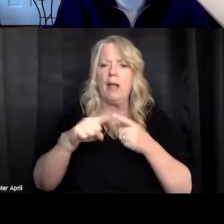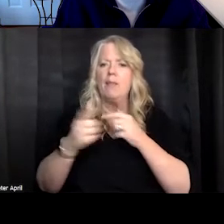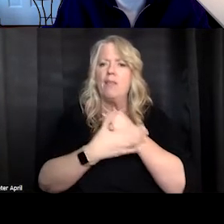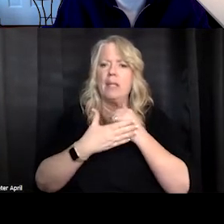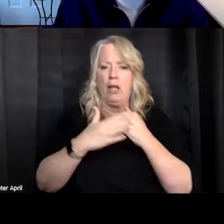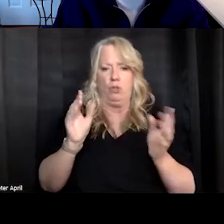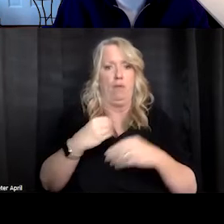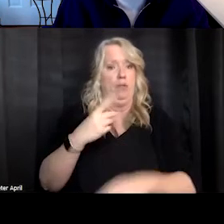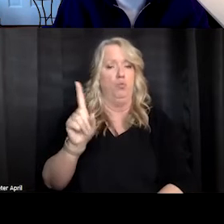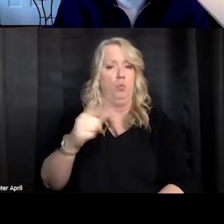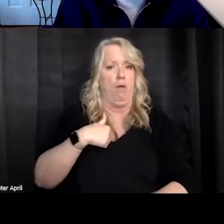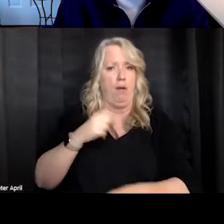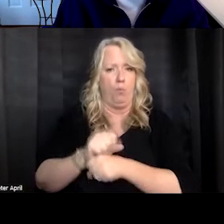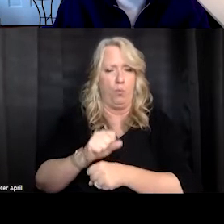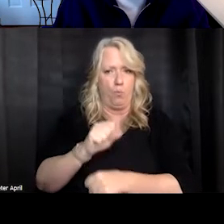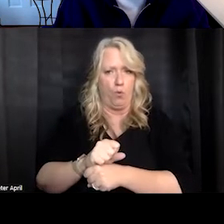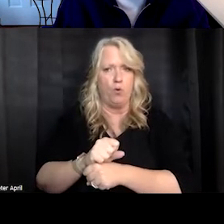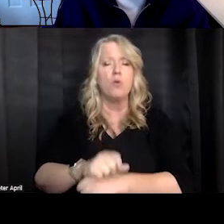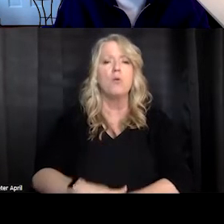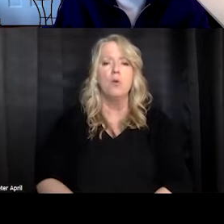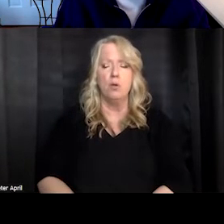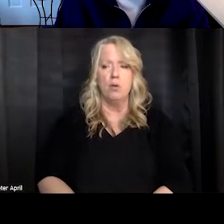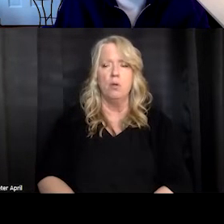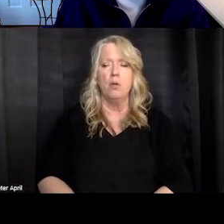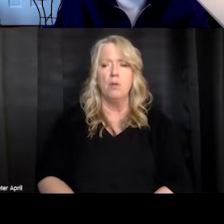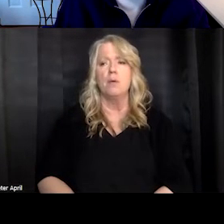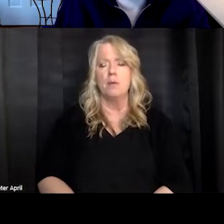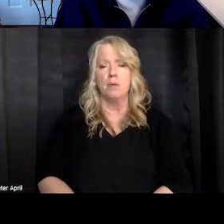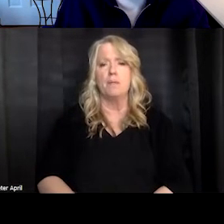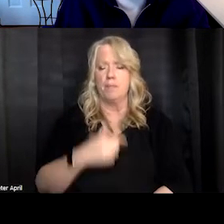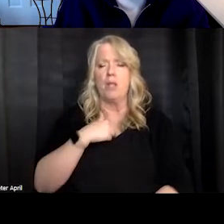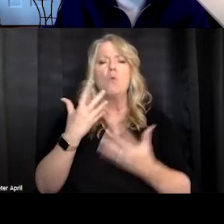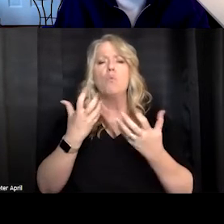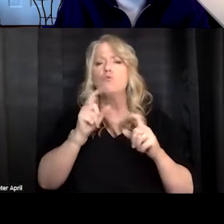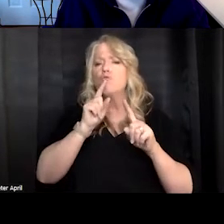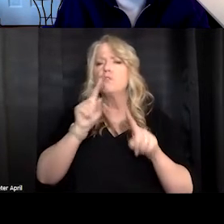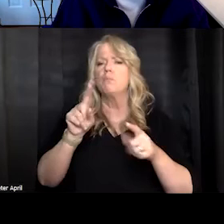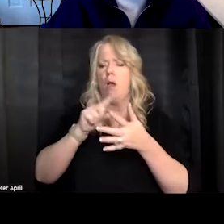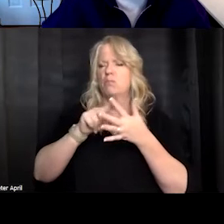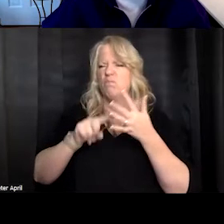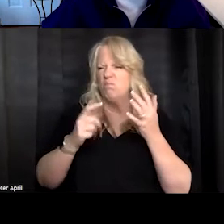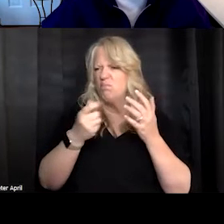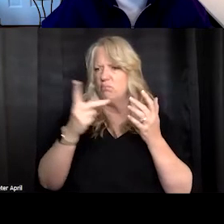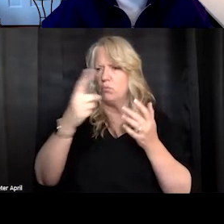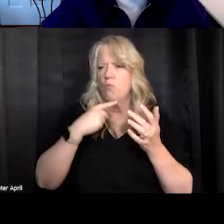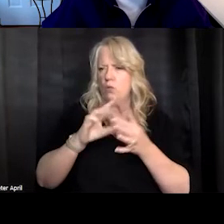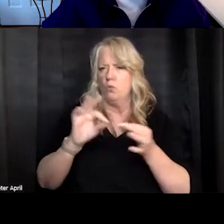WHICH CARE IS EMBEDDED THROUGH THE SYSTEM IN CLOUDING ACTUALLY WORK ING AT THE COUNTY OFFICE WHICH IS WHERE I WORK. NOW